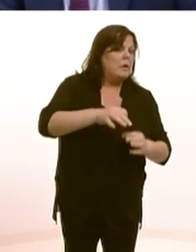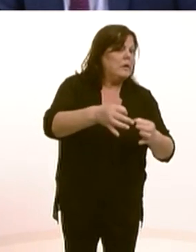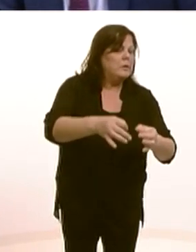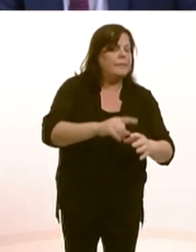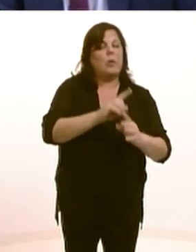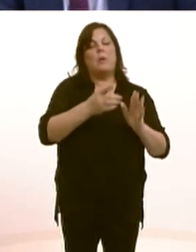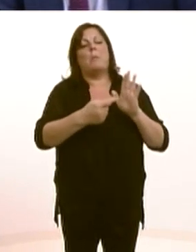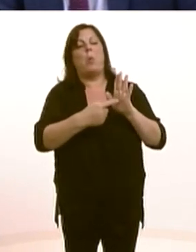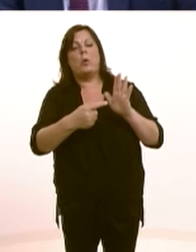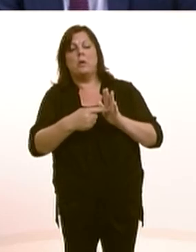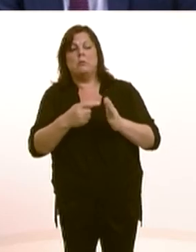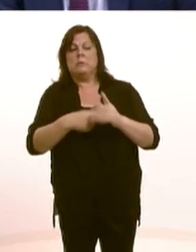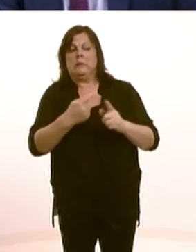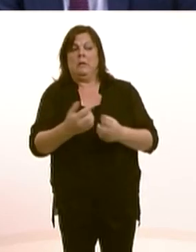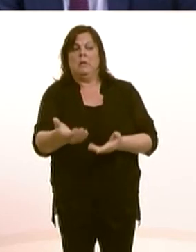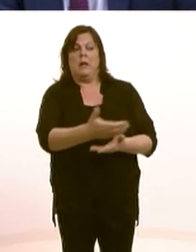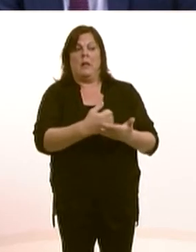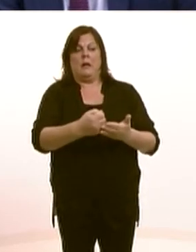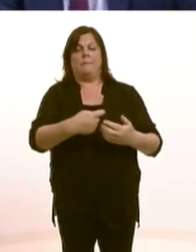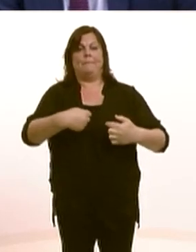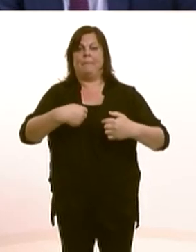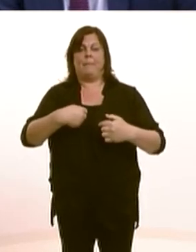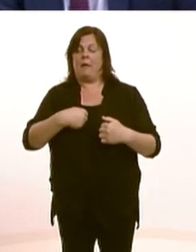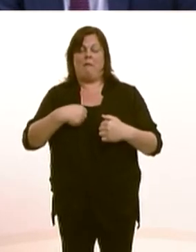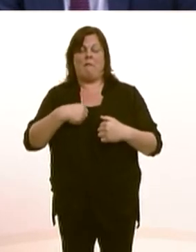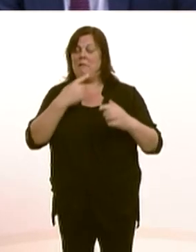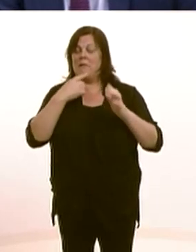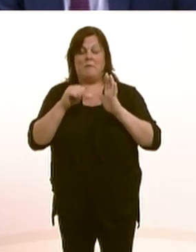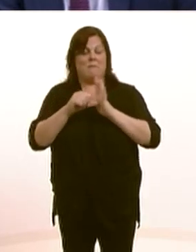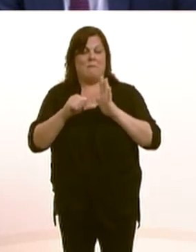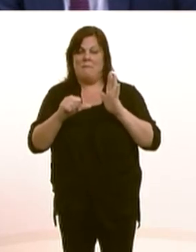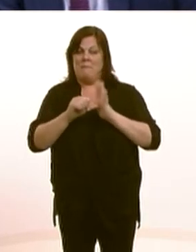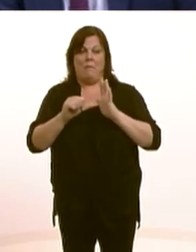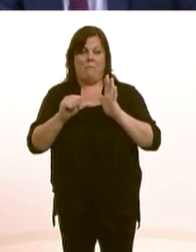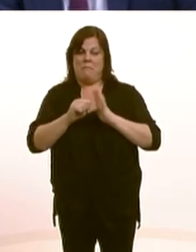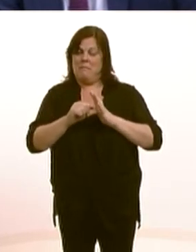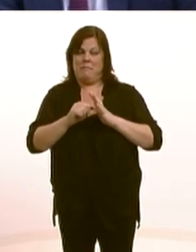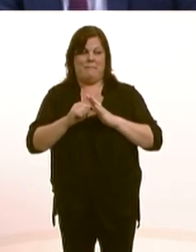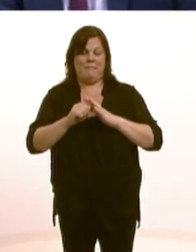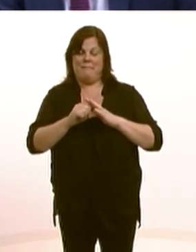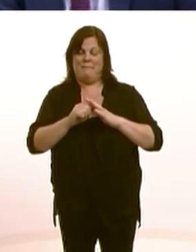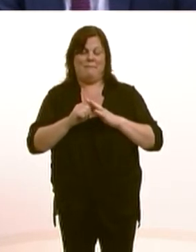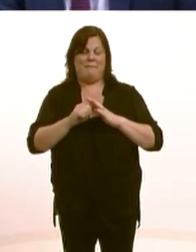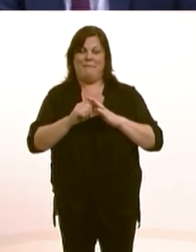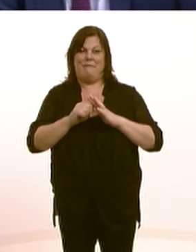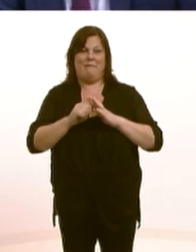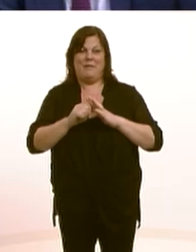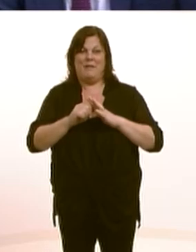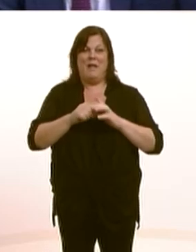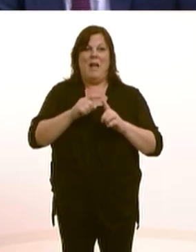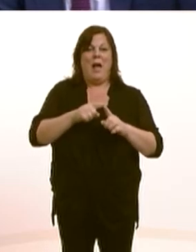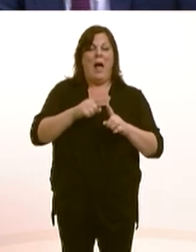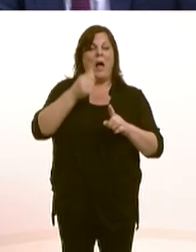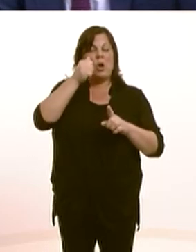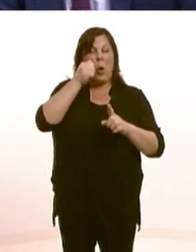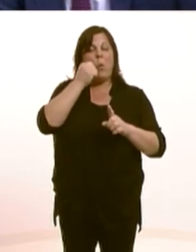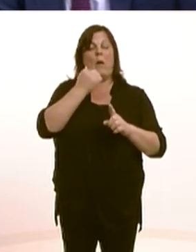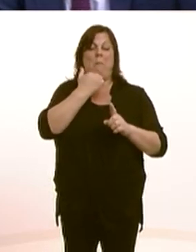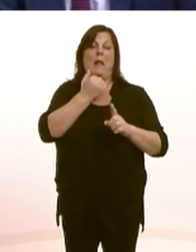So, Iíve got no difficulty in believing that we will have a sufficient calibre of candidates